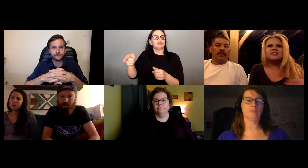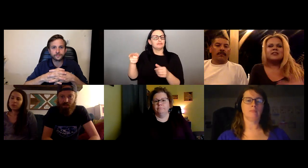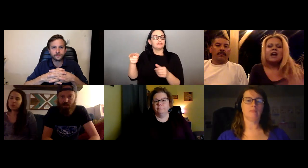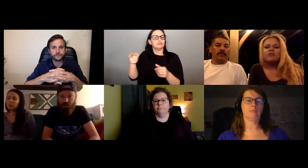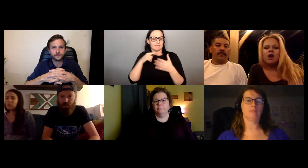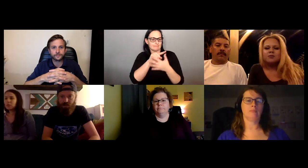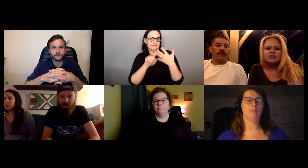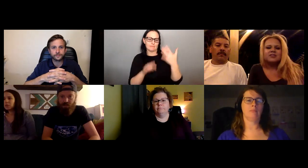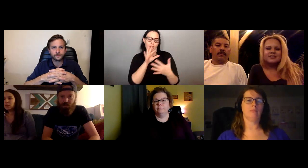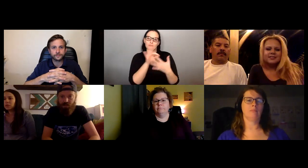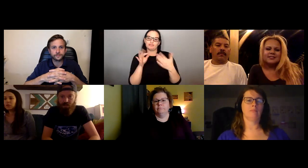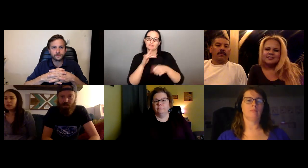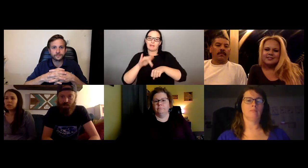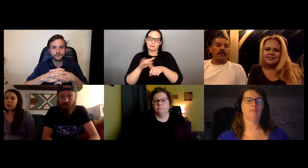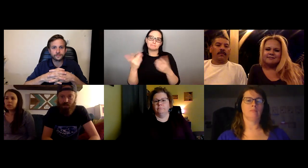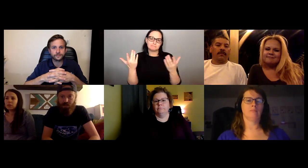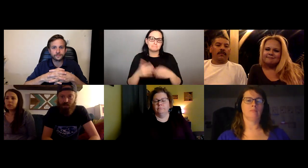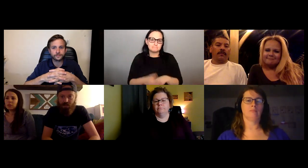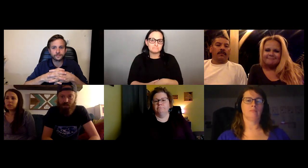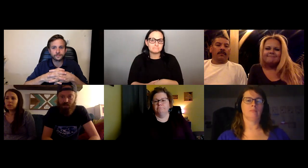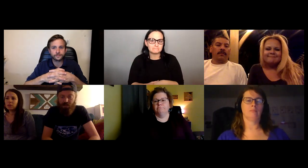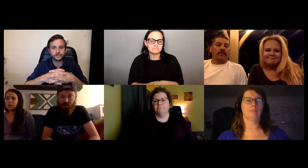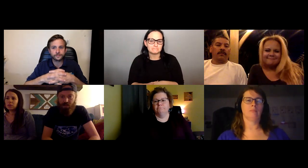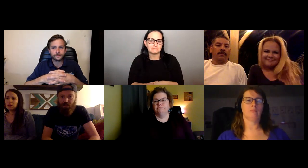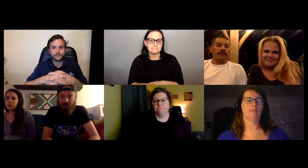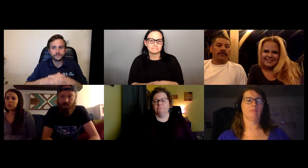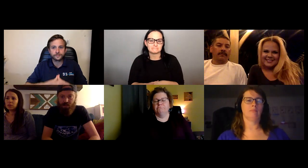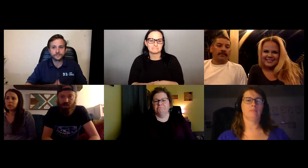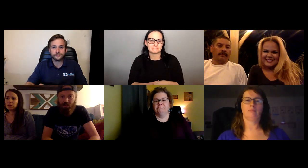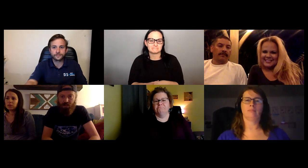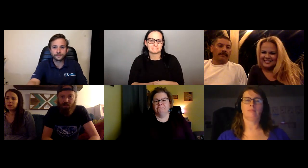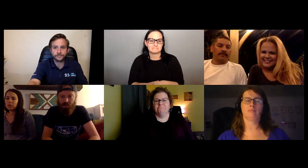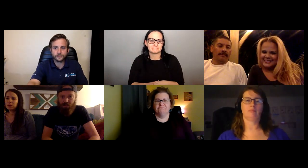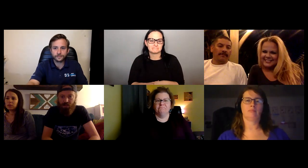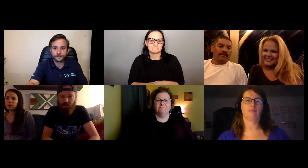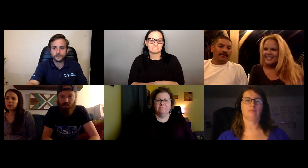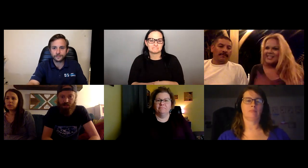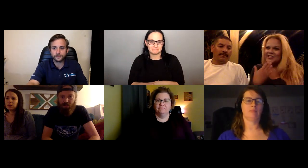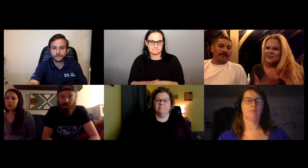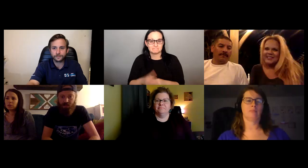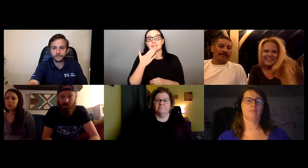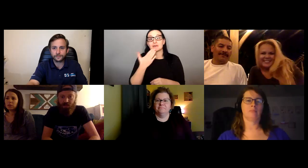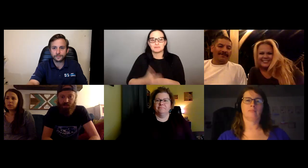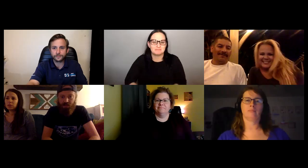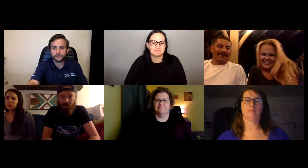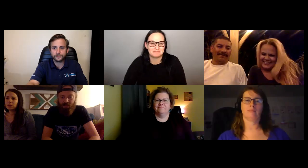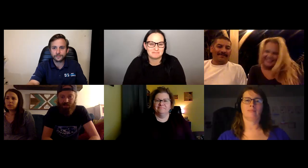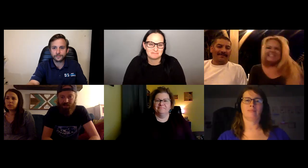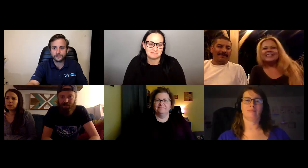have her options thank you